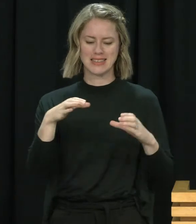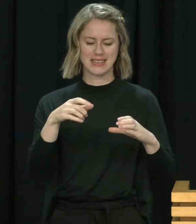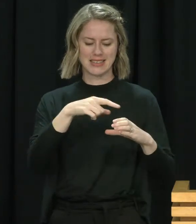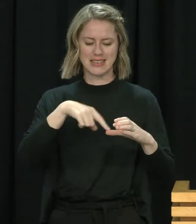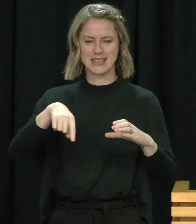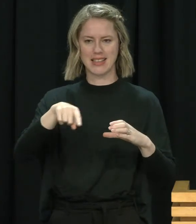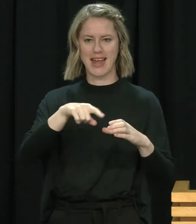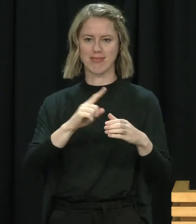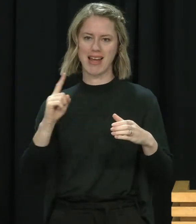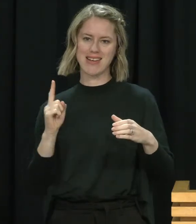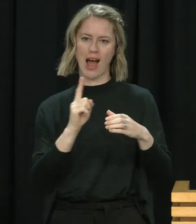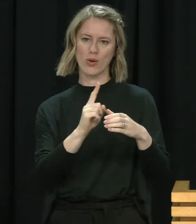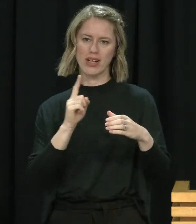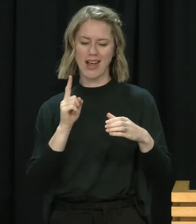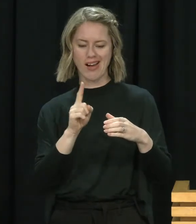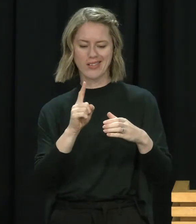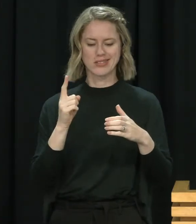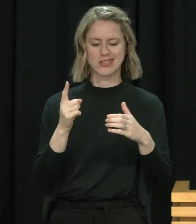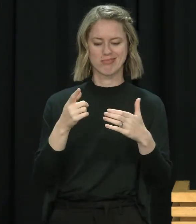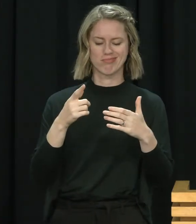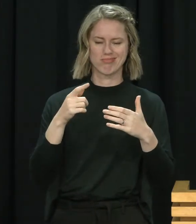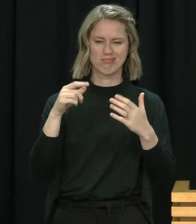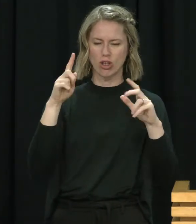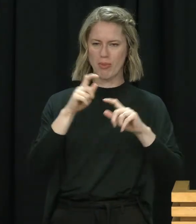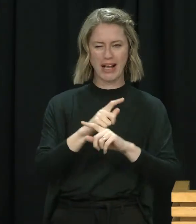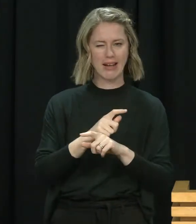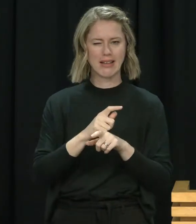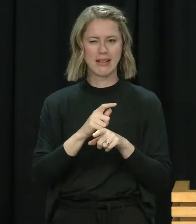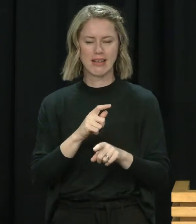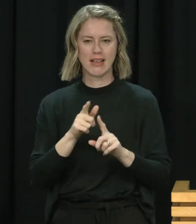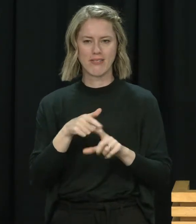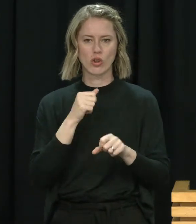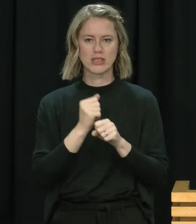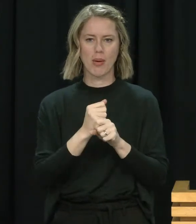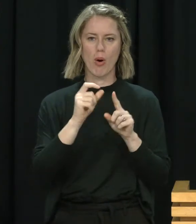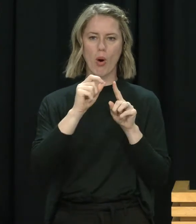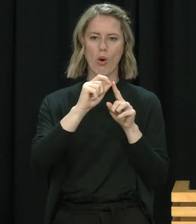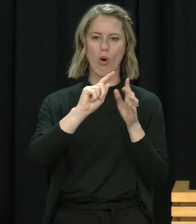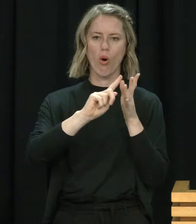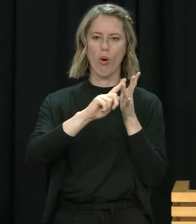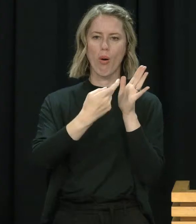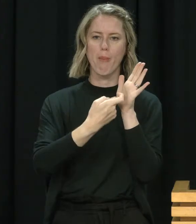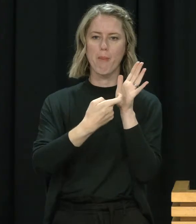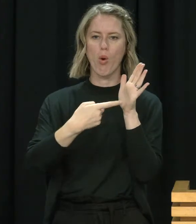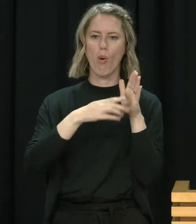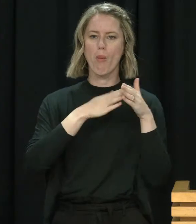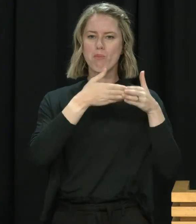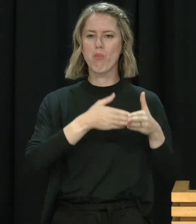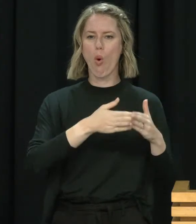group are the people who are working in the private sector. Many more ins and outs there